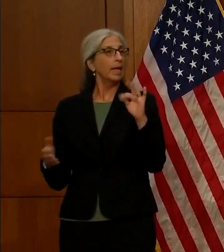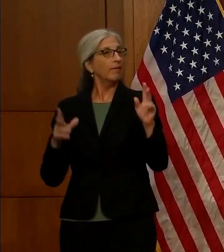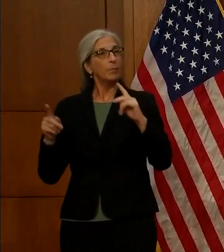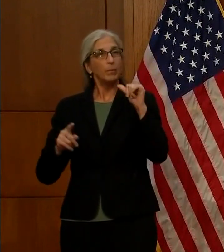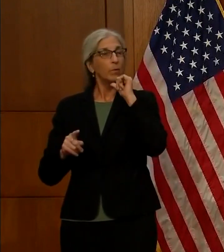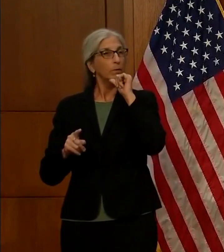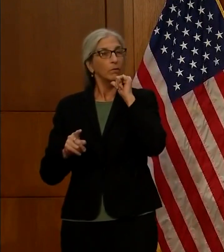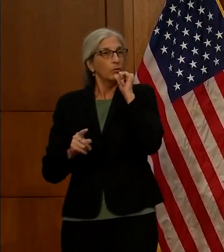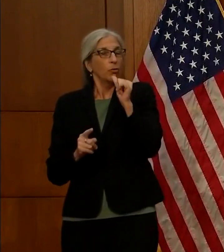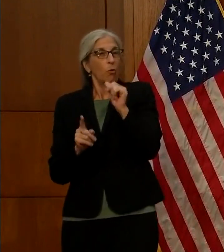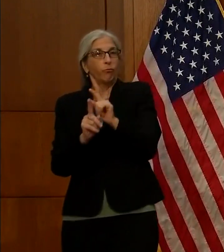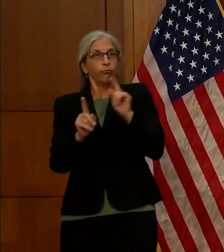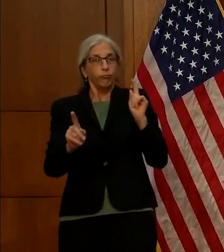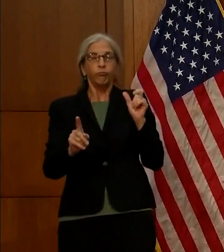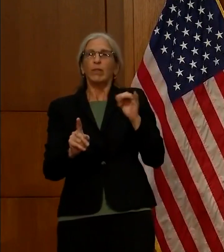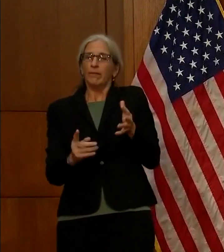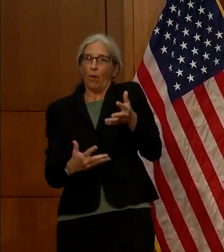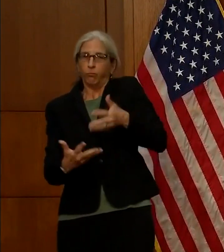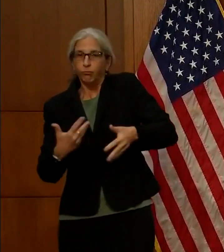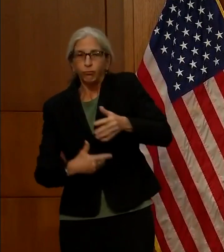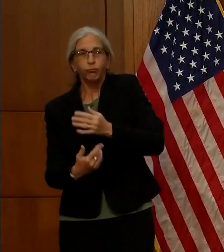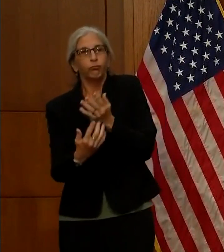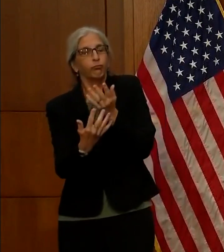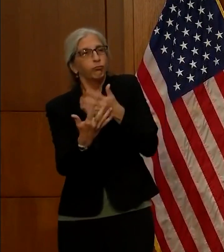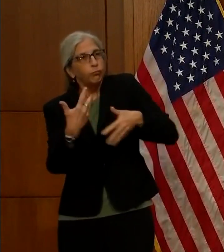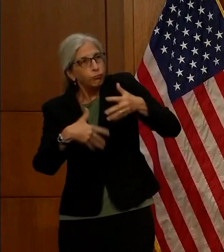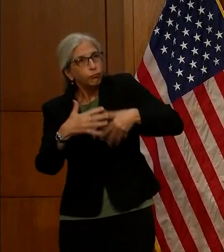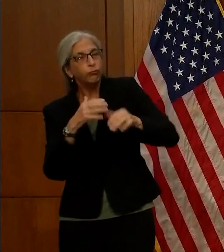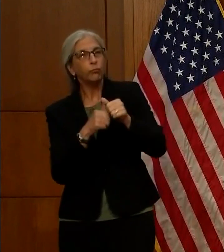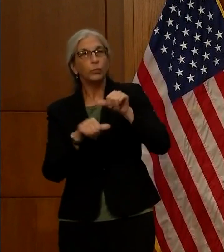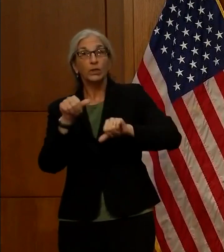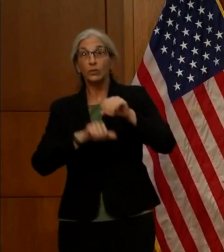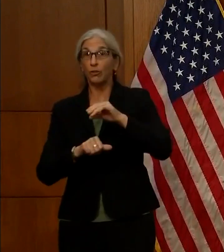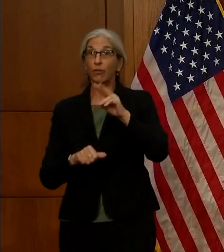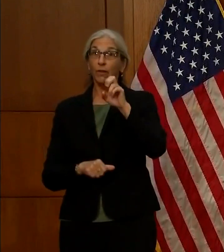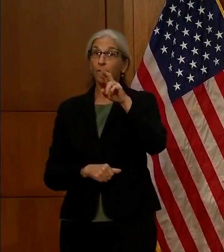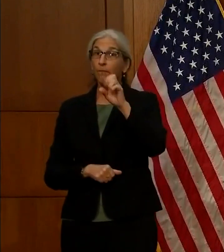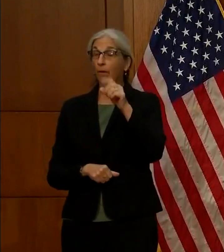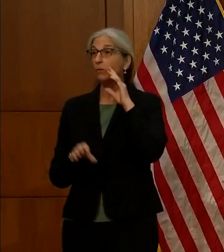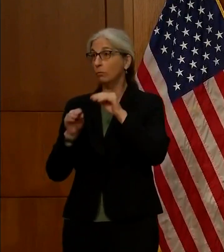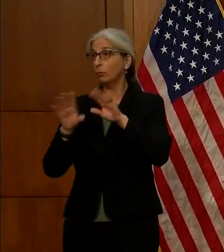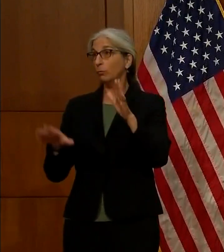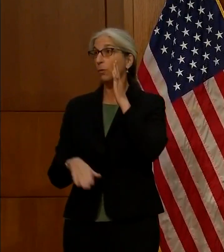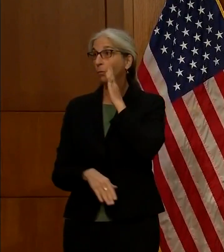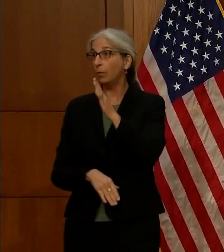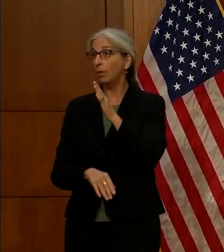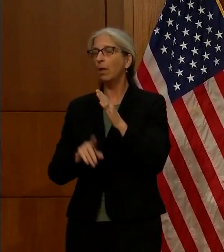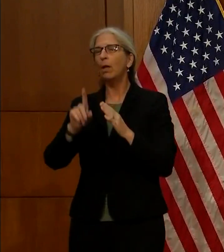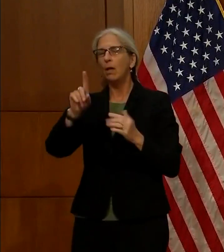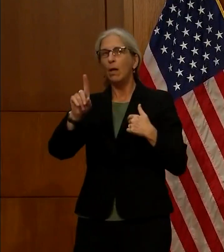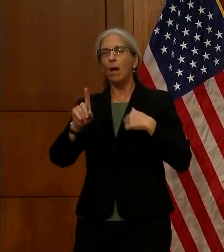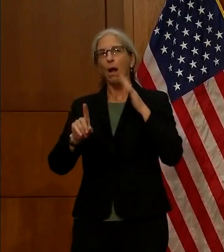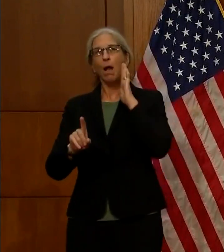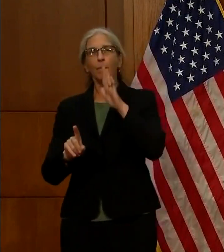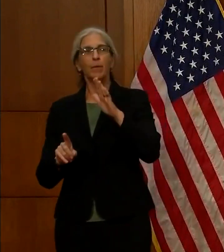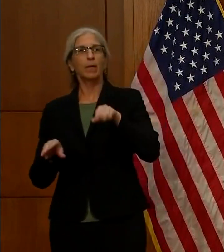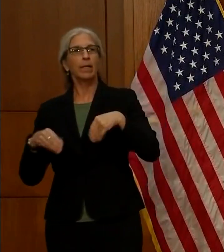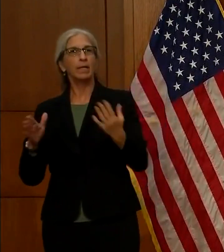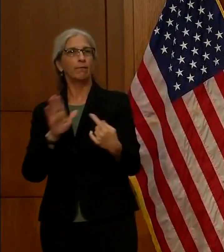DON'T WEAR MASKS AND DON'T KEEP THEIR SOCIAL DISTANCING. THIS IS WHEN THE VIRUS SPREADS I'M